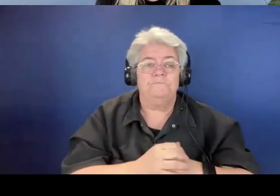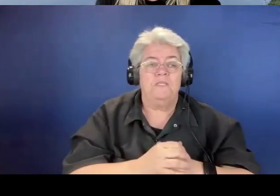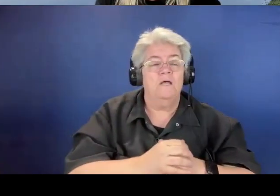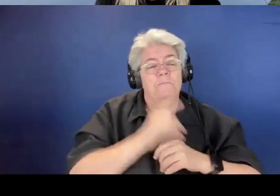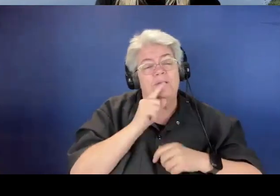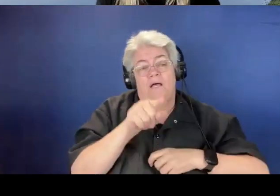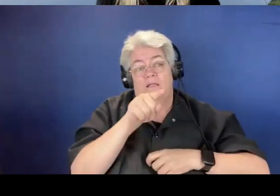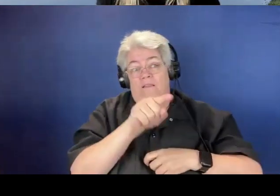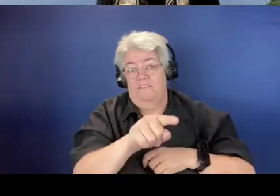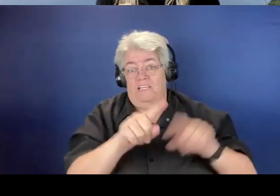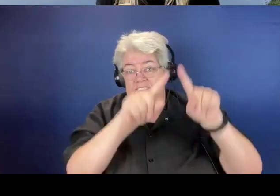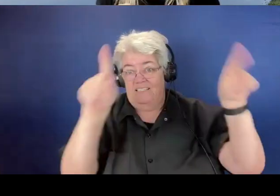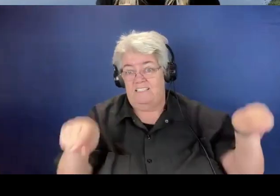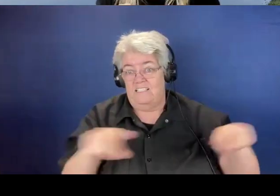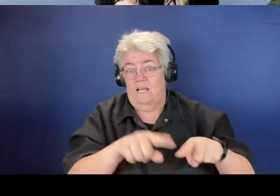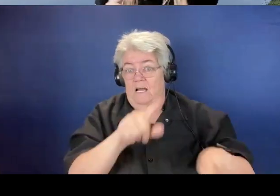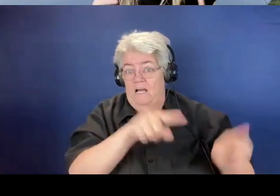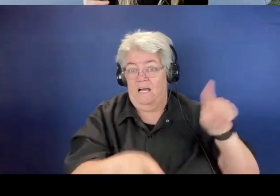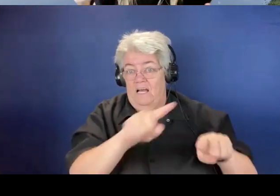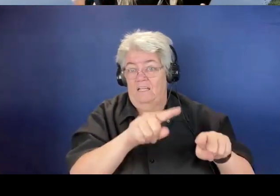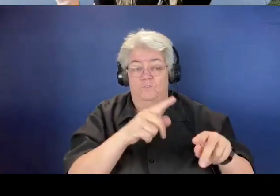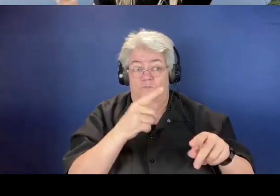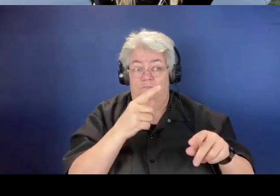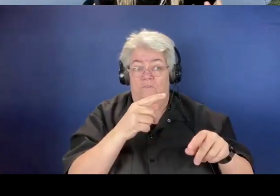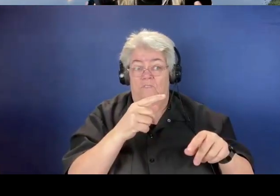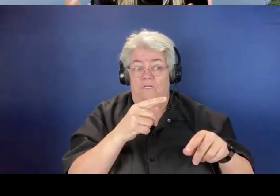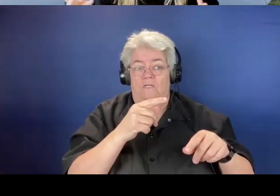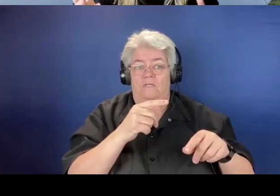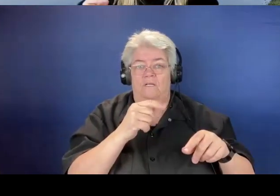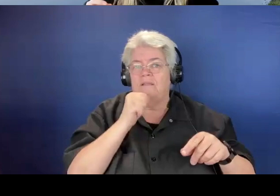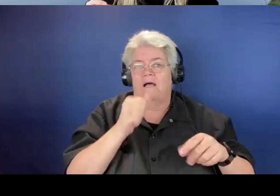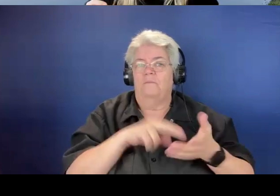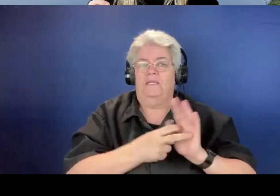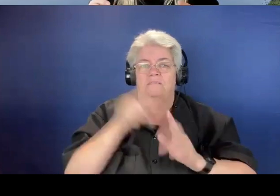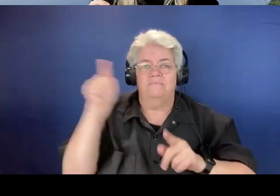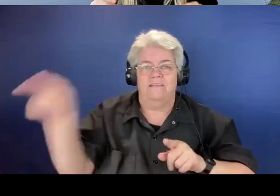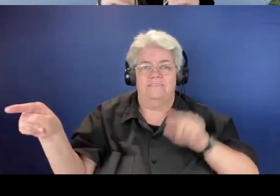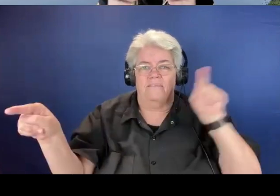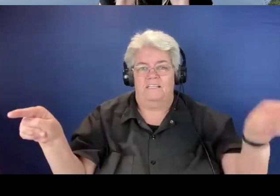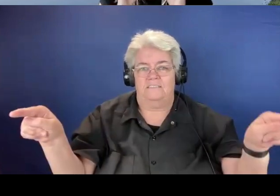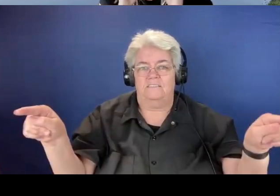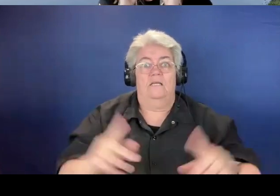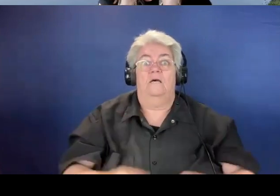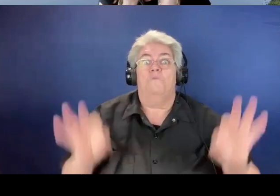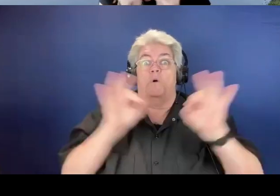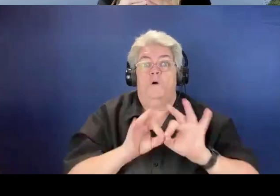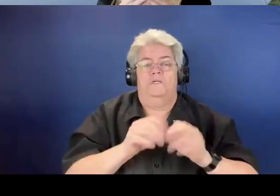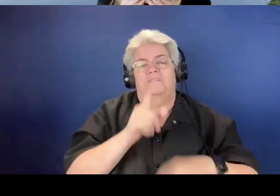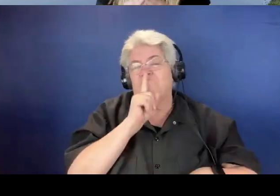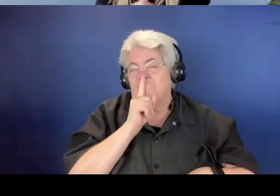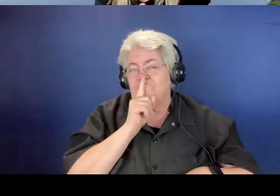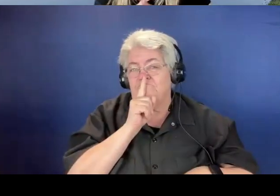slide is not that there are different options, but that the method that you